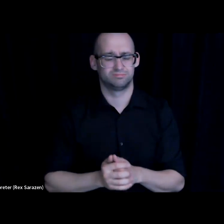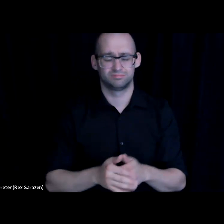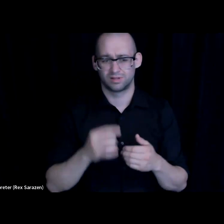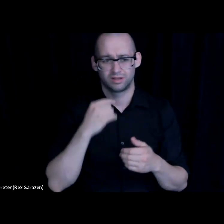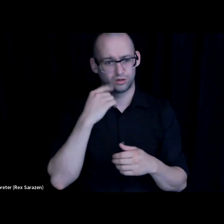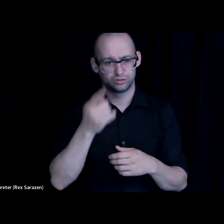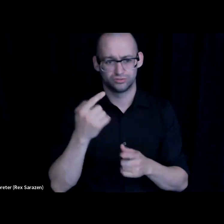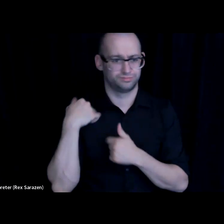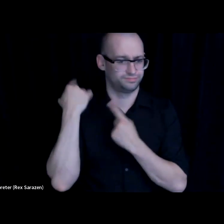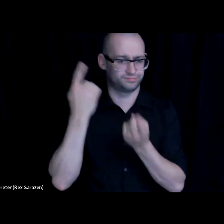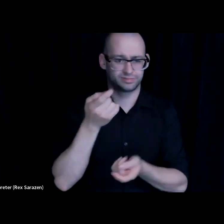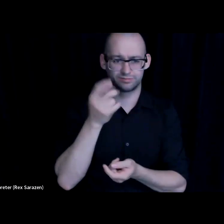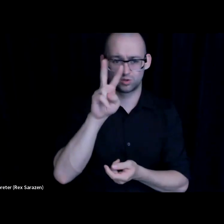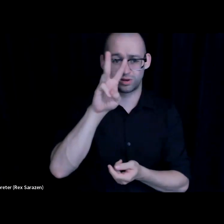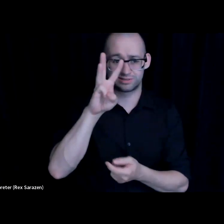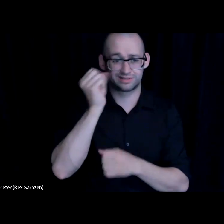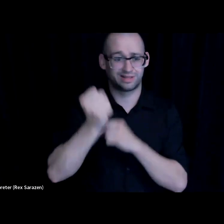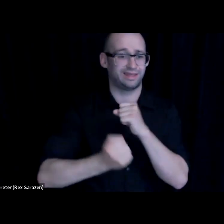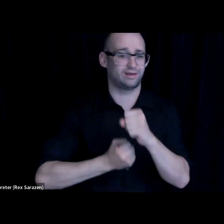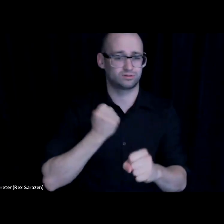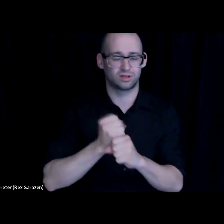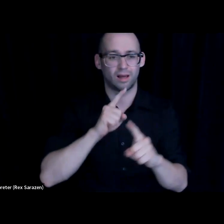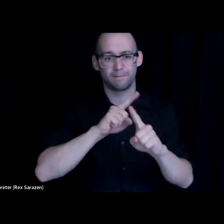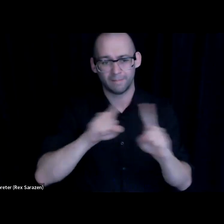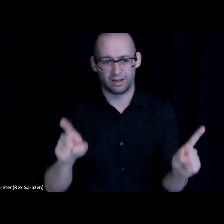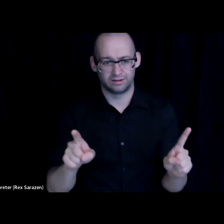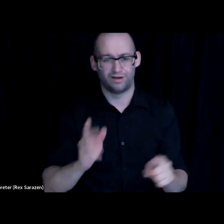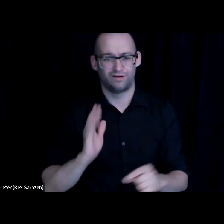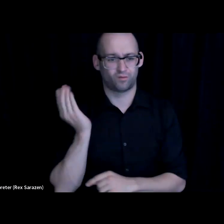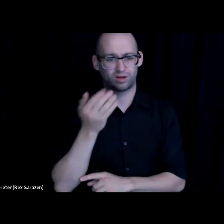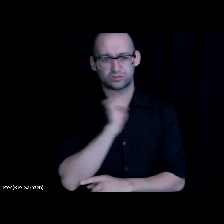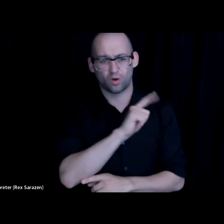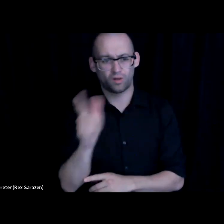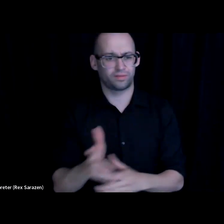space for 26 years, but for us to all come together and work collectively to make sure